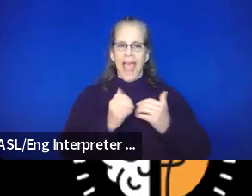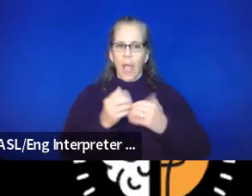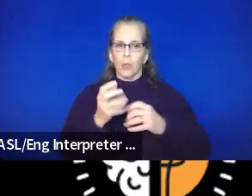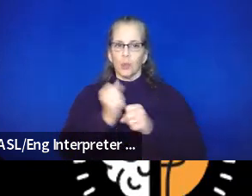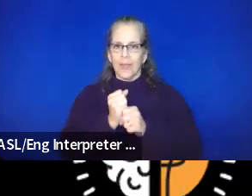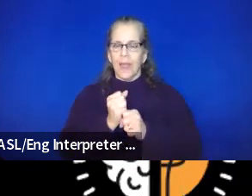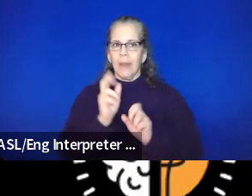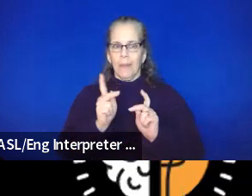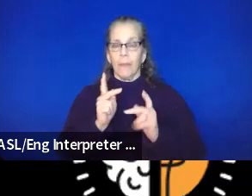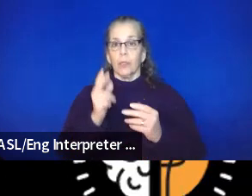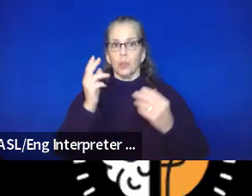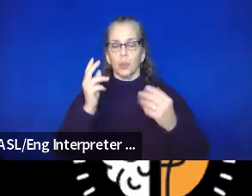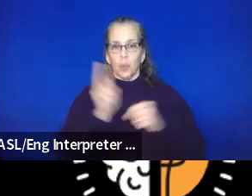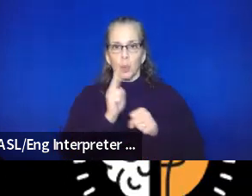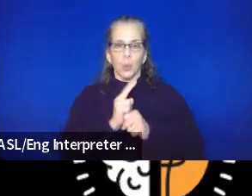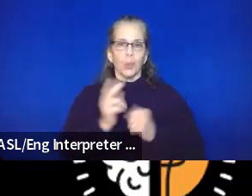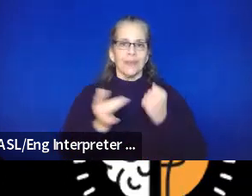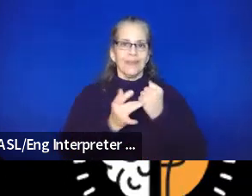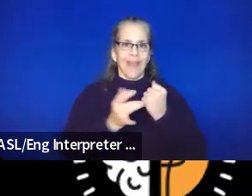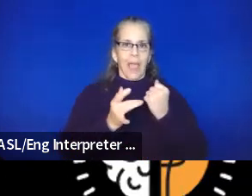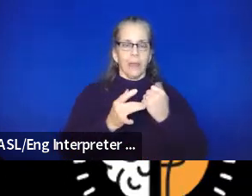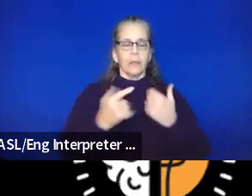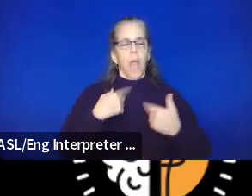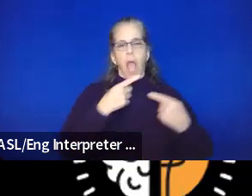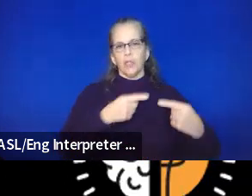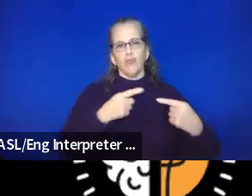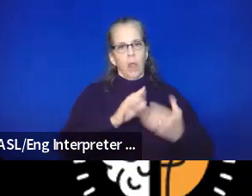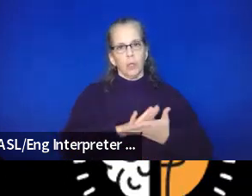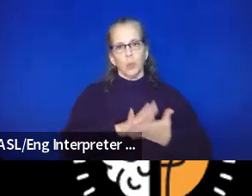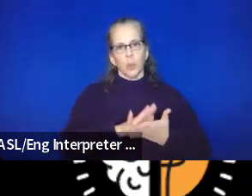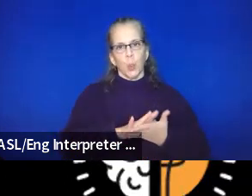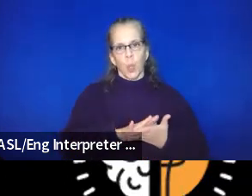I always struggled with this in school and in training. And I didn't know how to deal